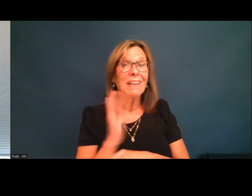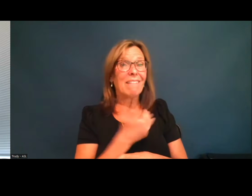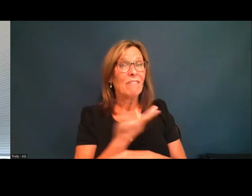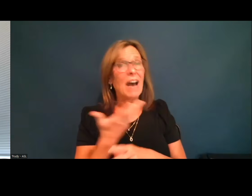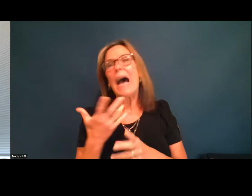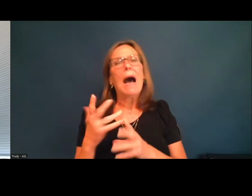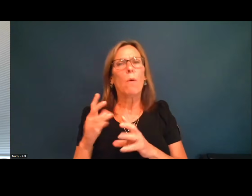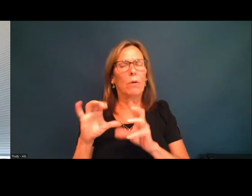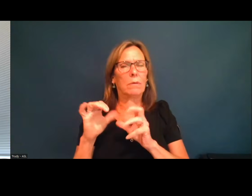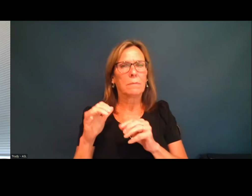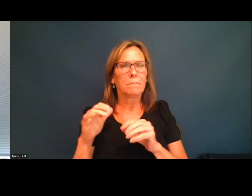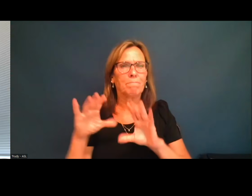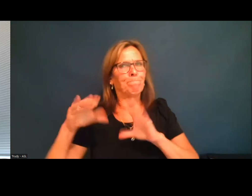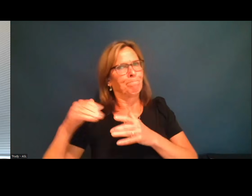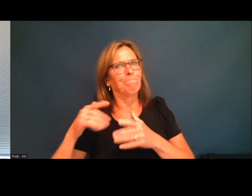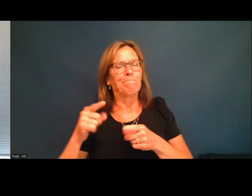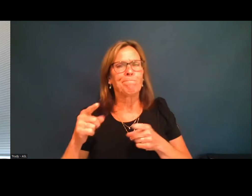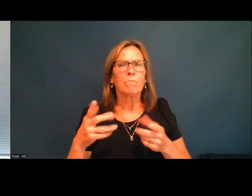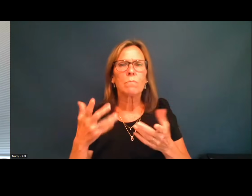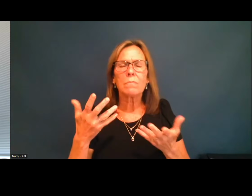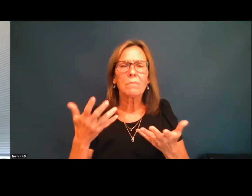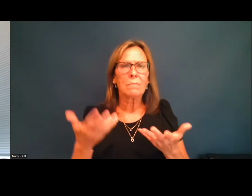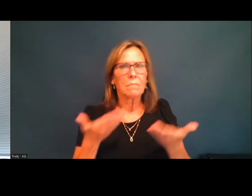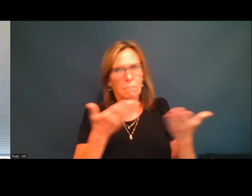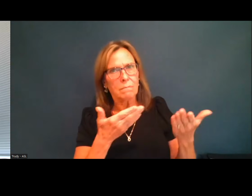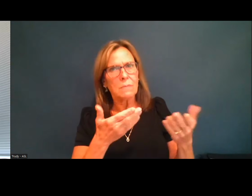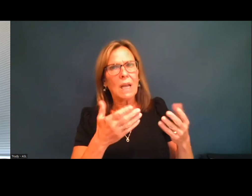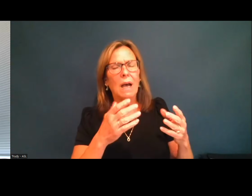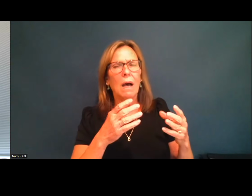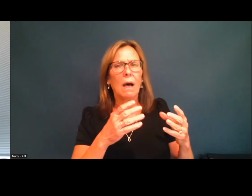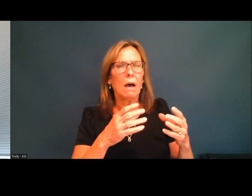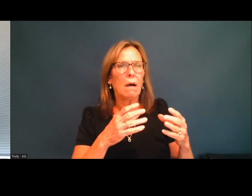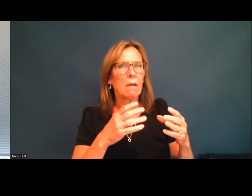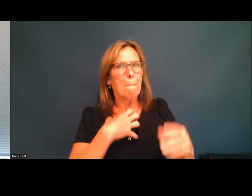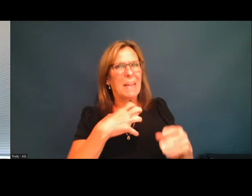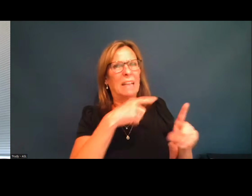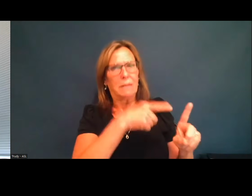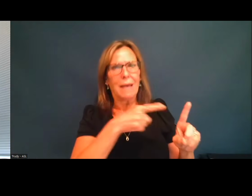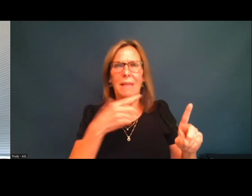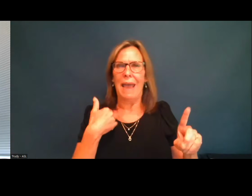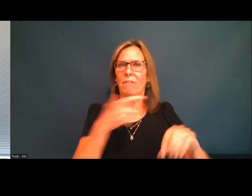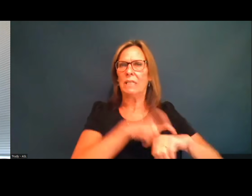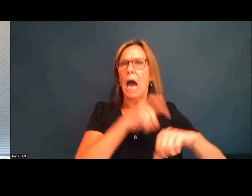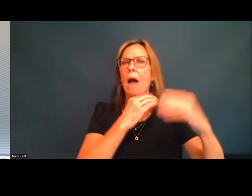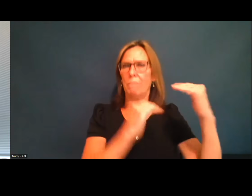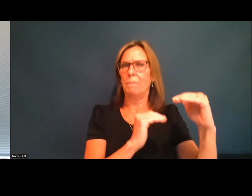the remedy that was agreed upon, » ALEX THOMPSON: There's a question here